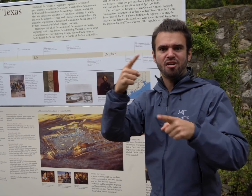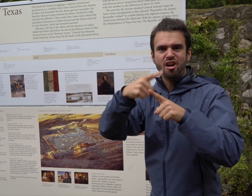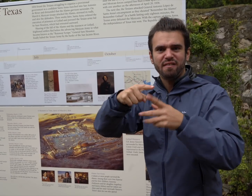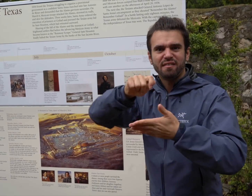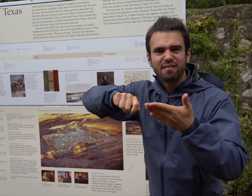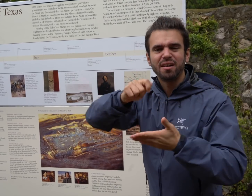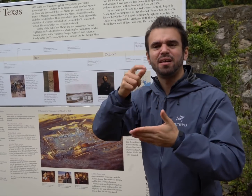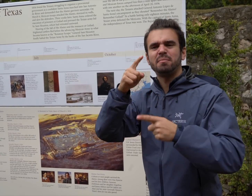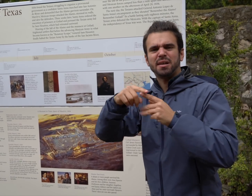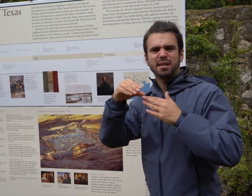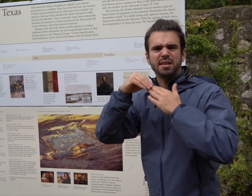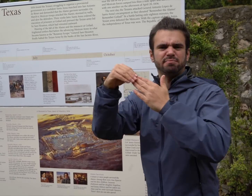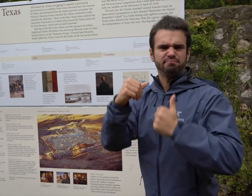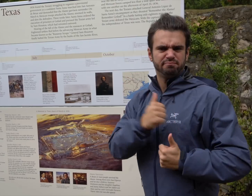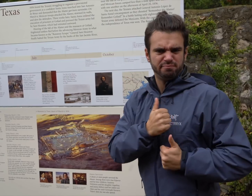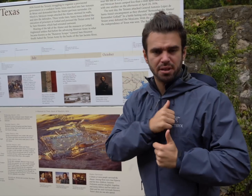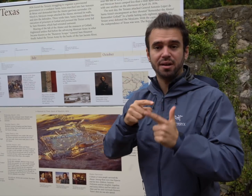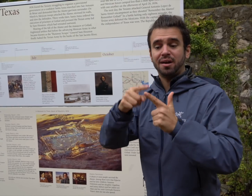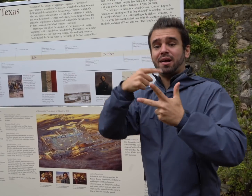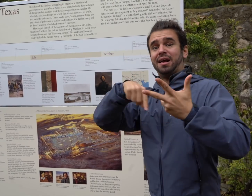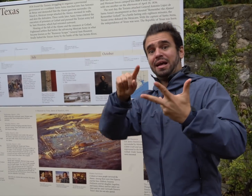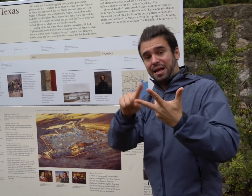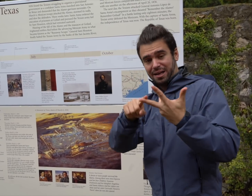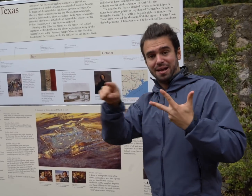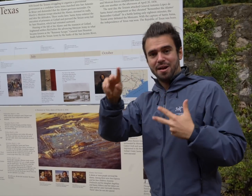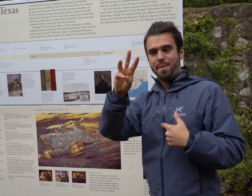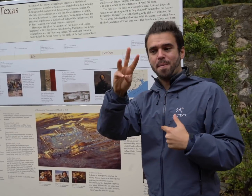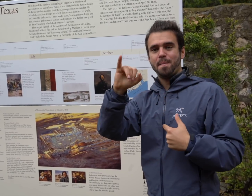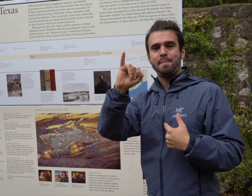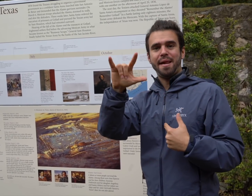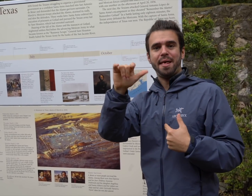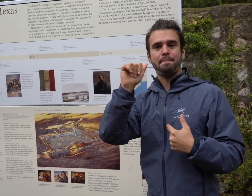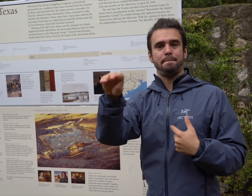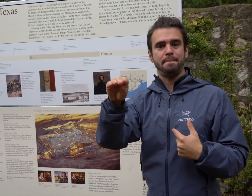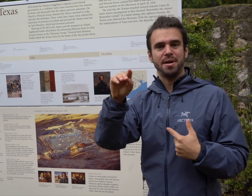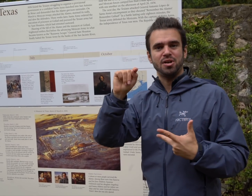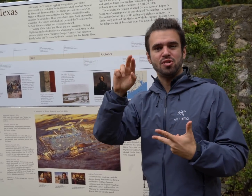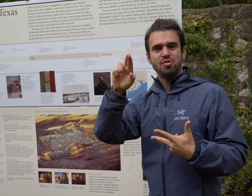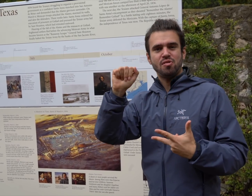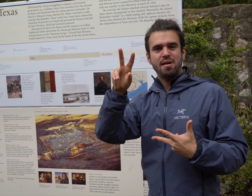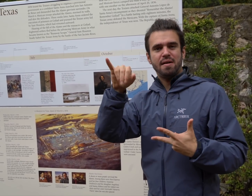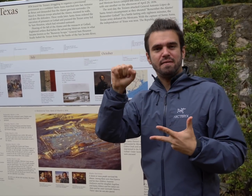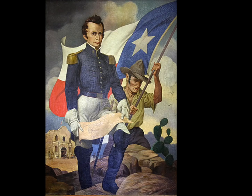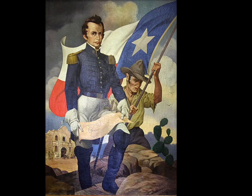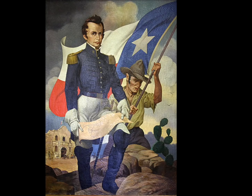He was famous as a knife crafter and led the war. The third was William Travis,